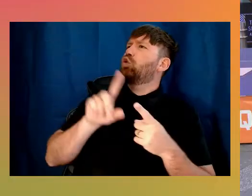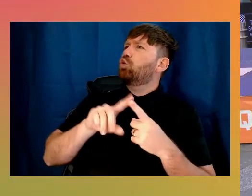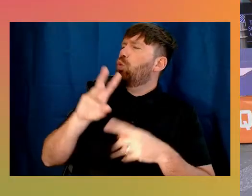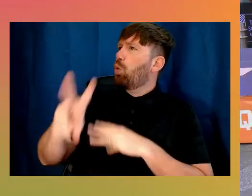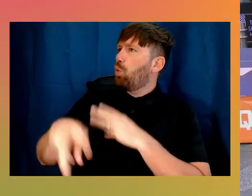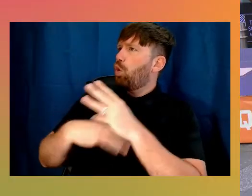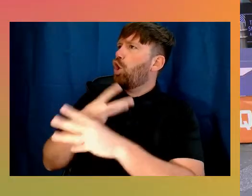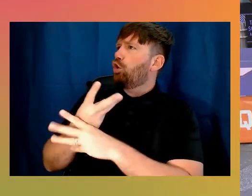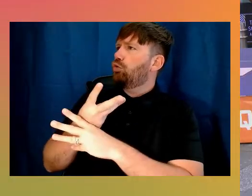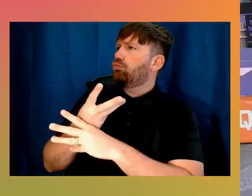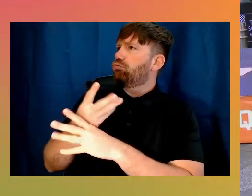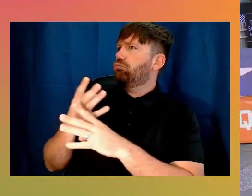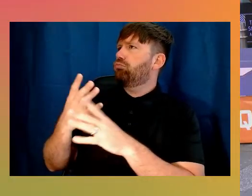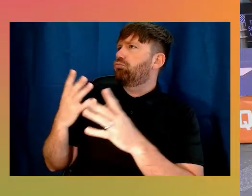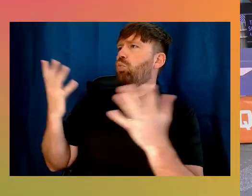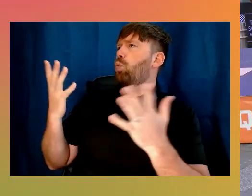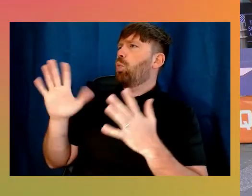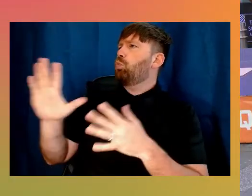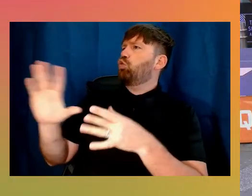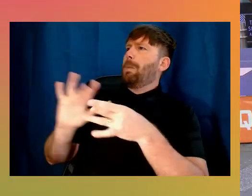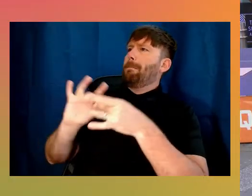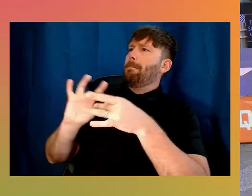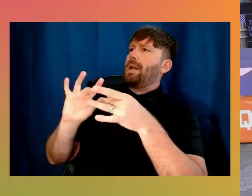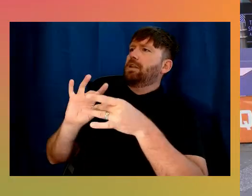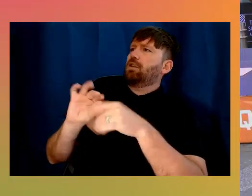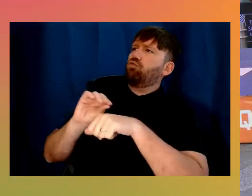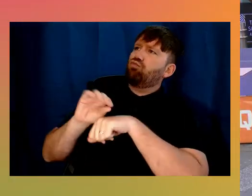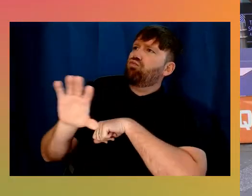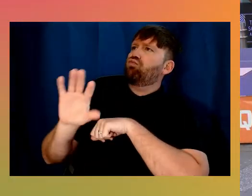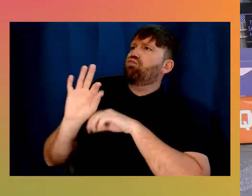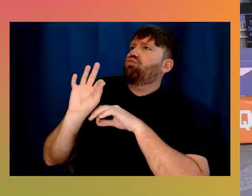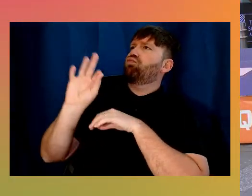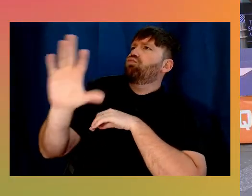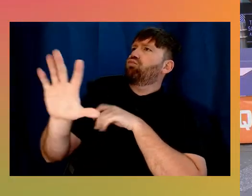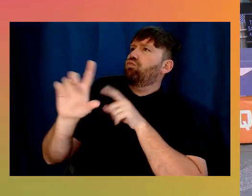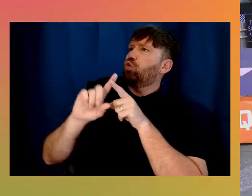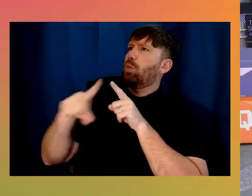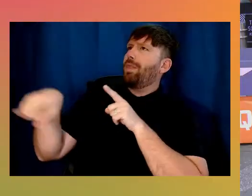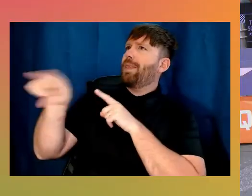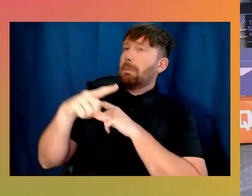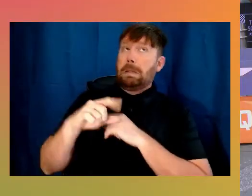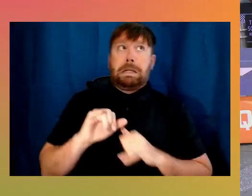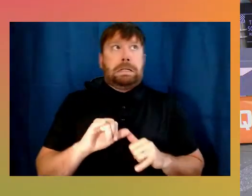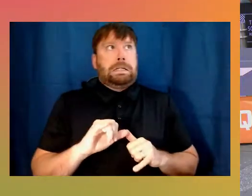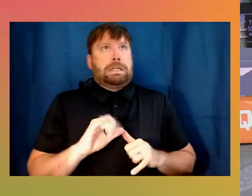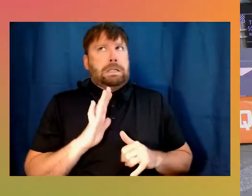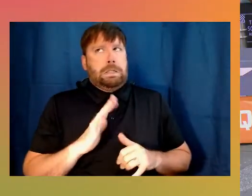FOCUSED. WHAT WOULD YOU LIKE TO LEAVE FOR THE WORLD, REALLY? I MEAN, WE HAVE A HUGE PLATFORM.